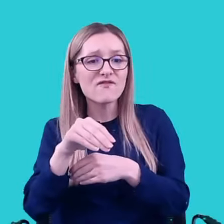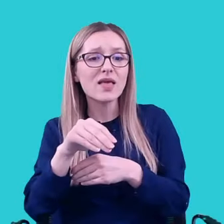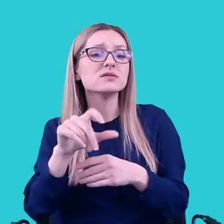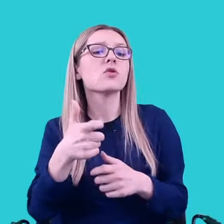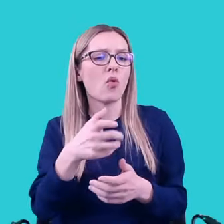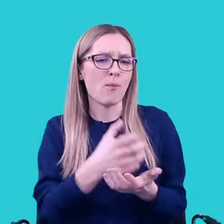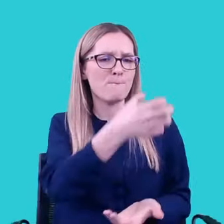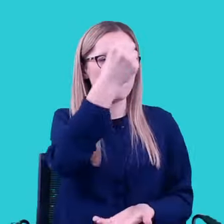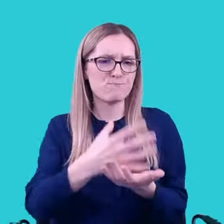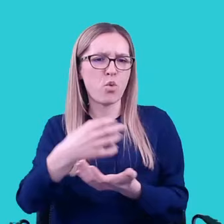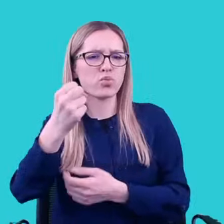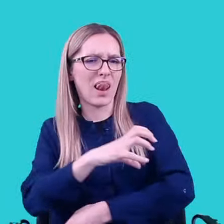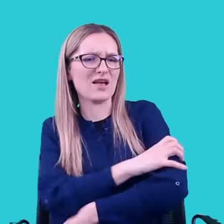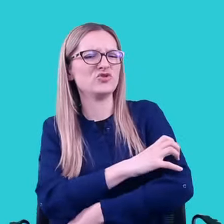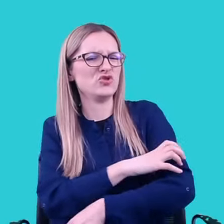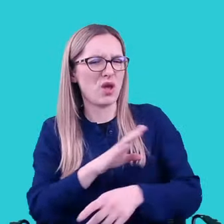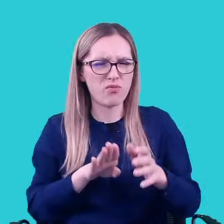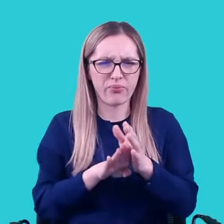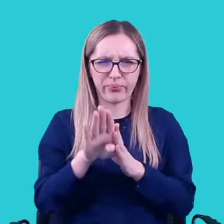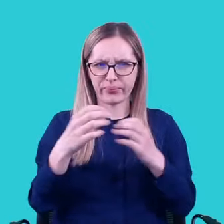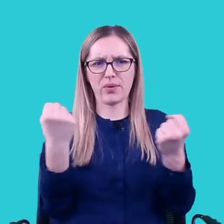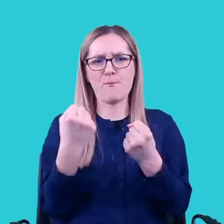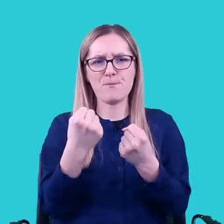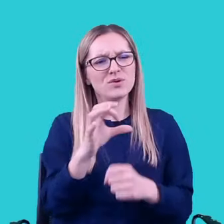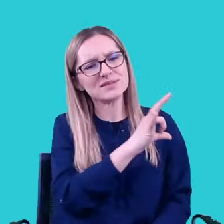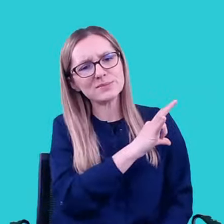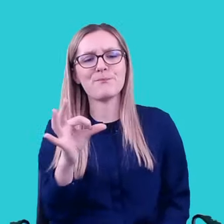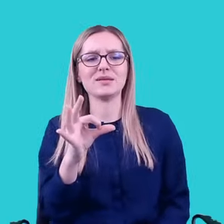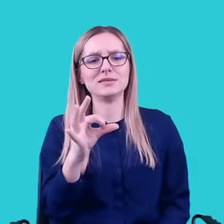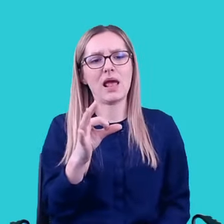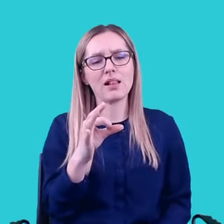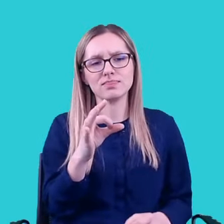under high pressure made of special carbon fiber materials.